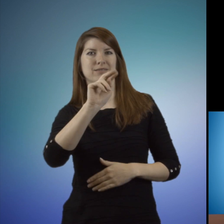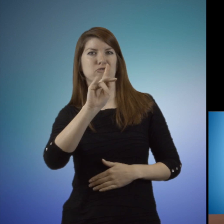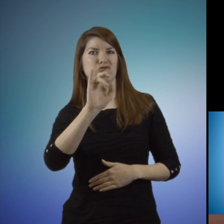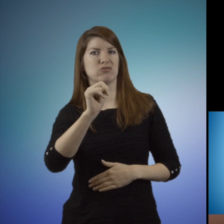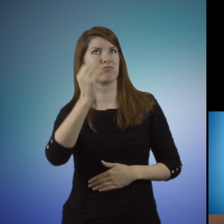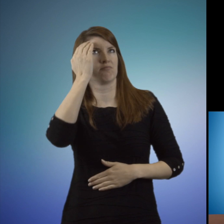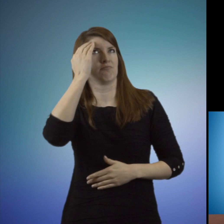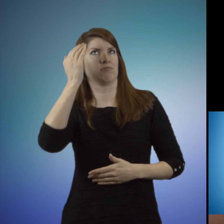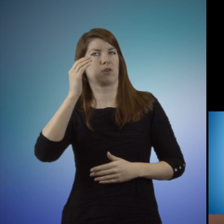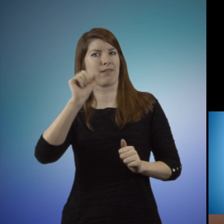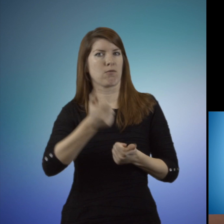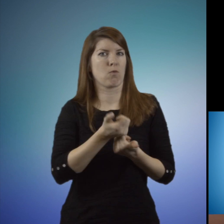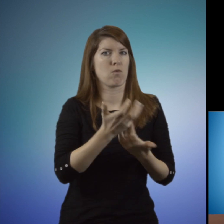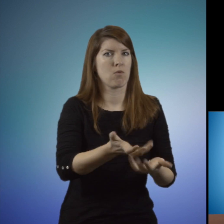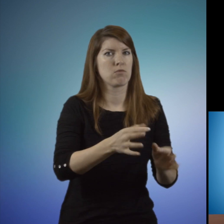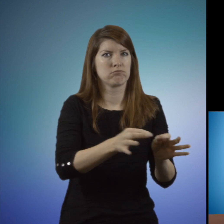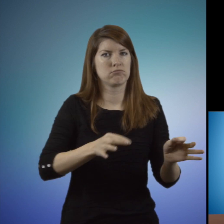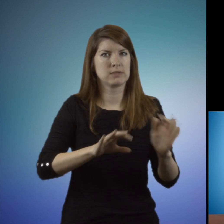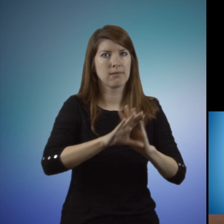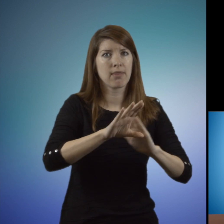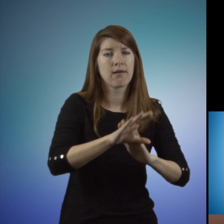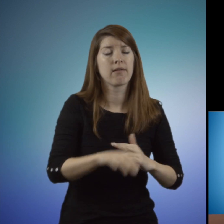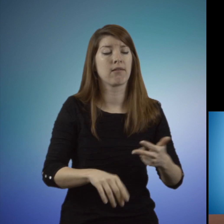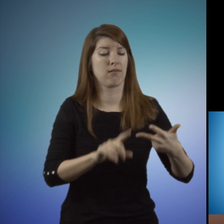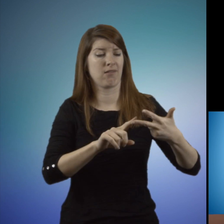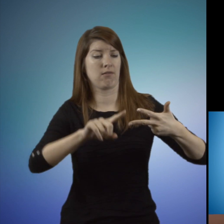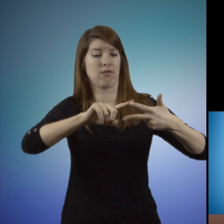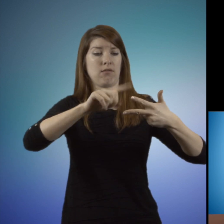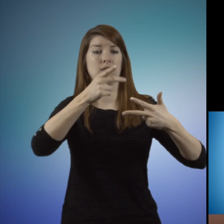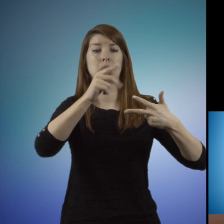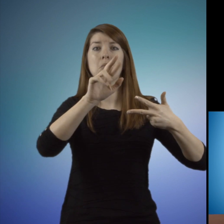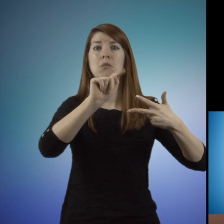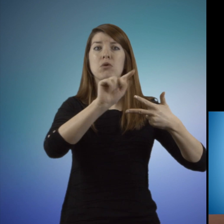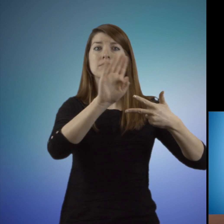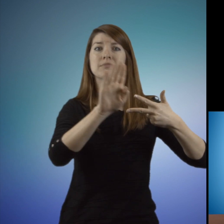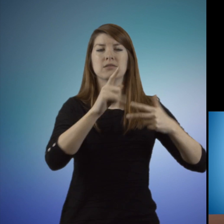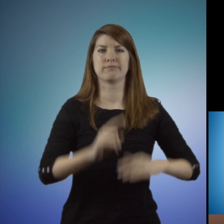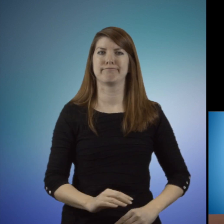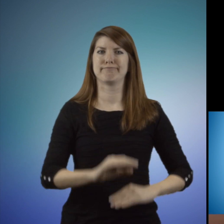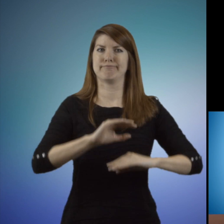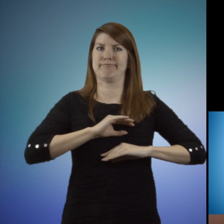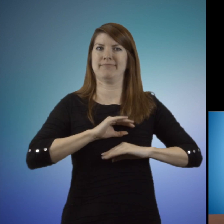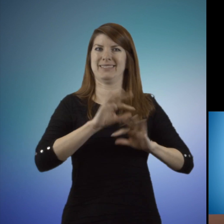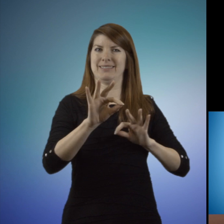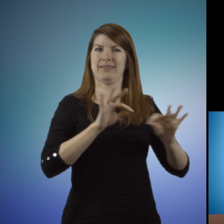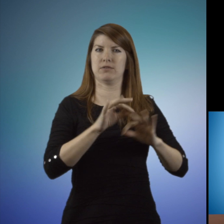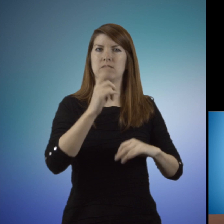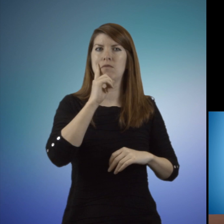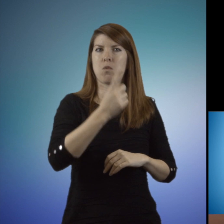In Part B, you have to meet the definitions of one of 13 categories.